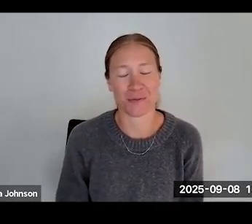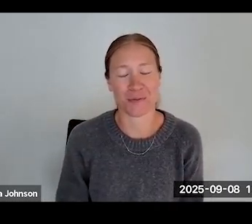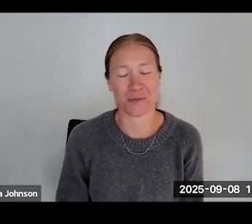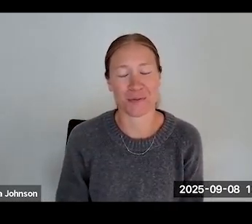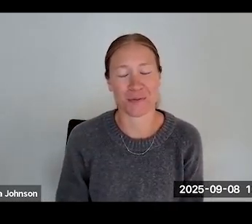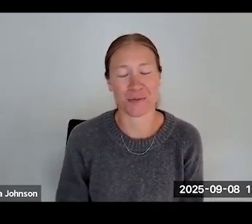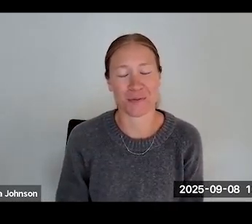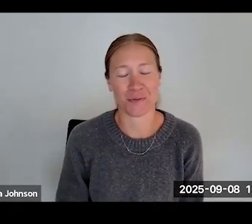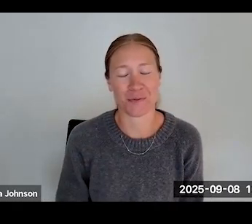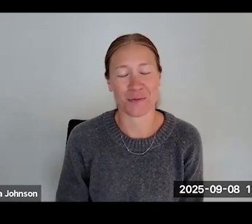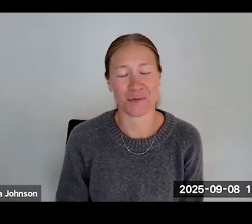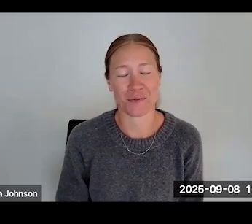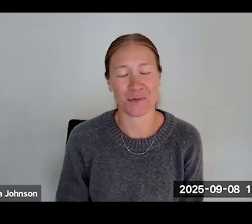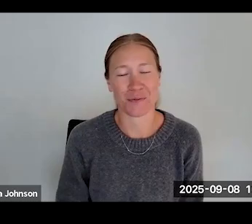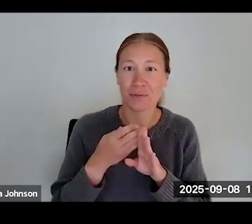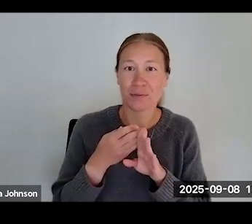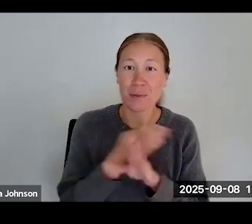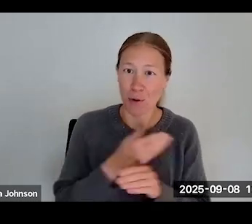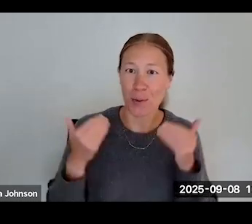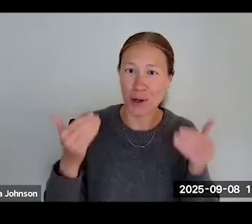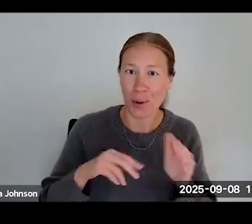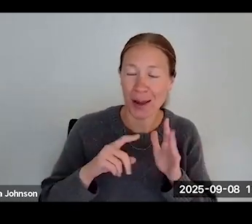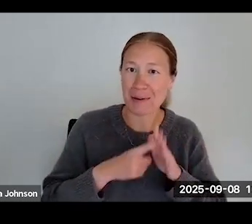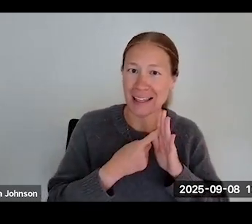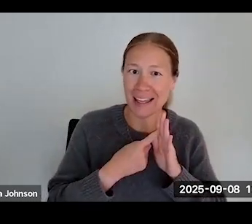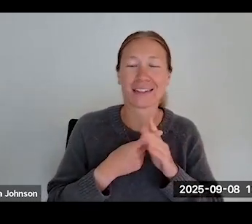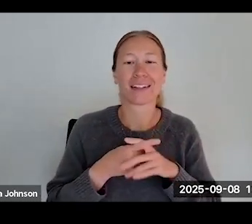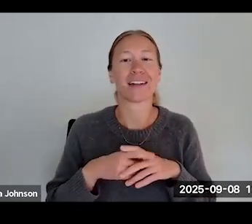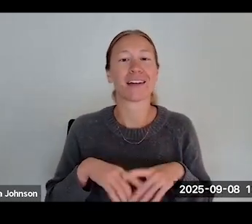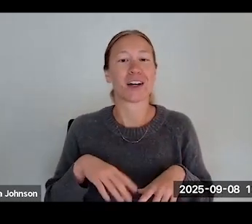Before we get into today's content, here are some quick Zoom webinar tips.